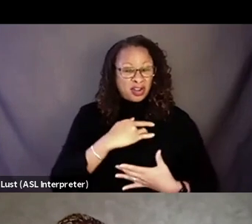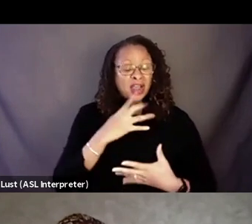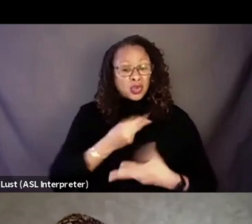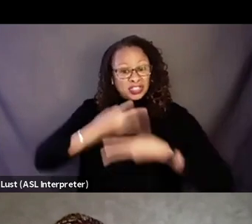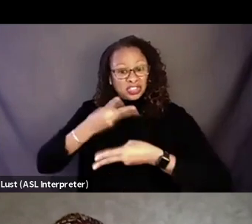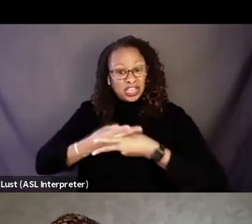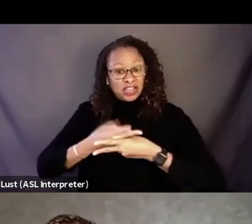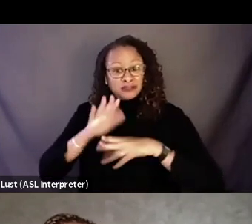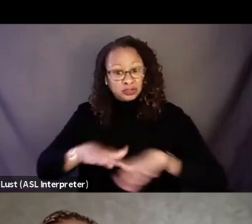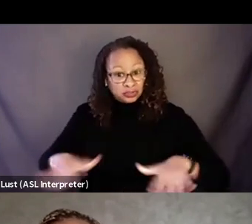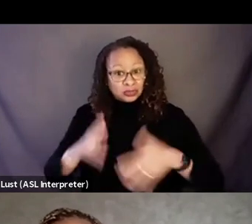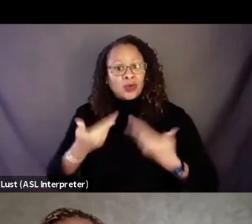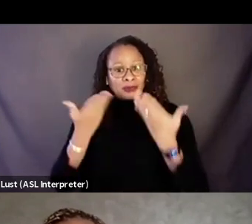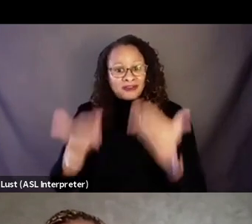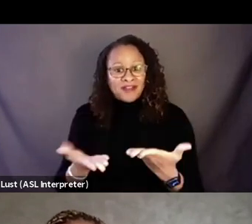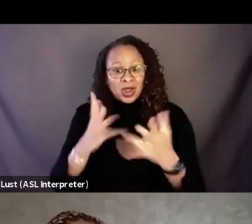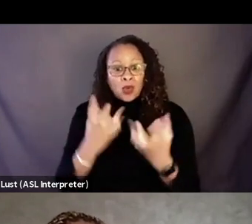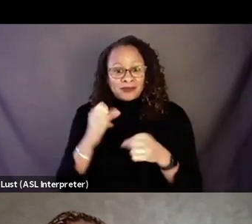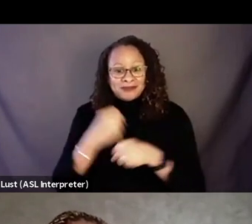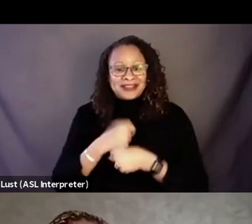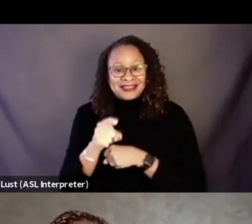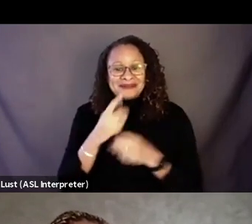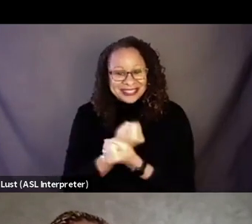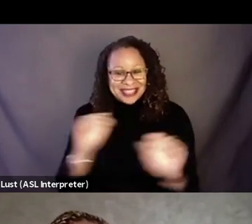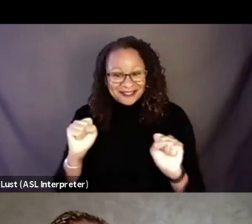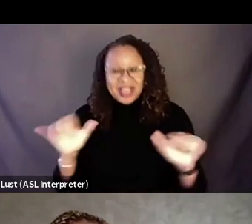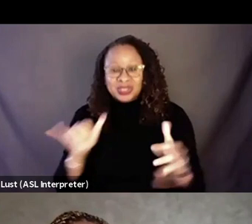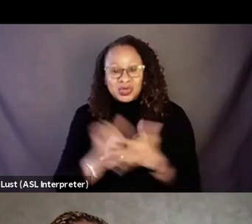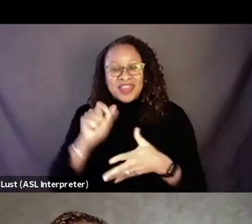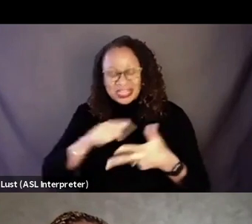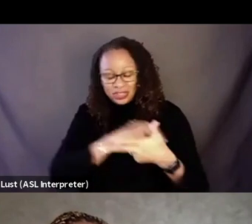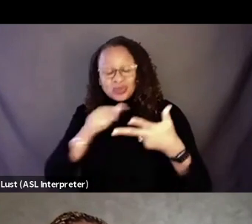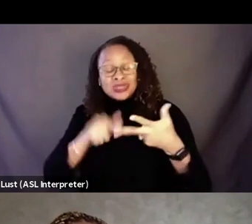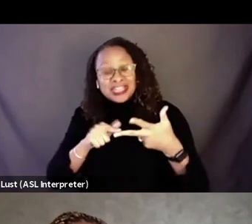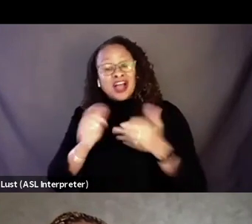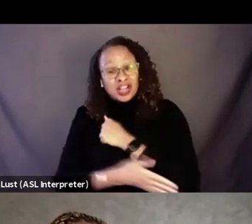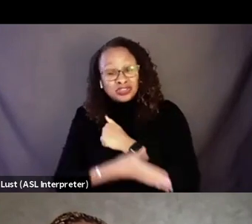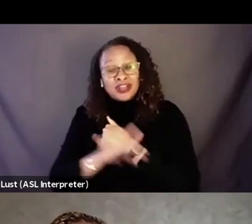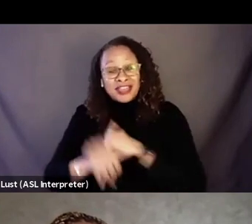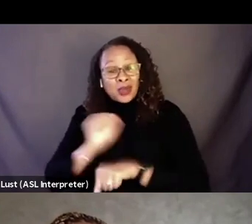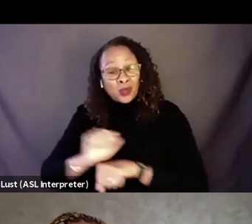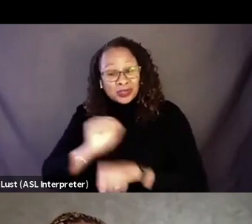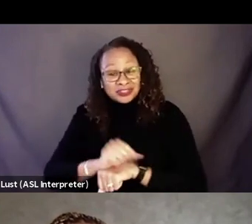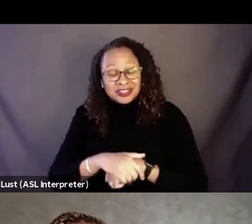provide for them and you want to make them safe. And to do that, you need a country that is working. You need systems, you need everything that is